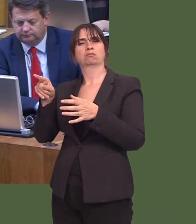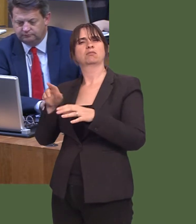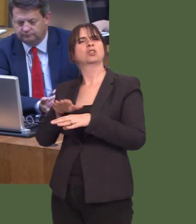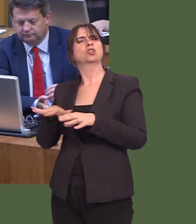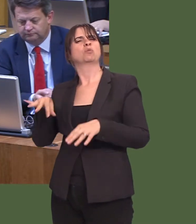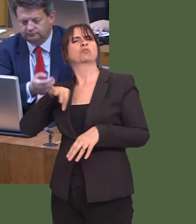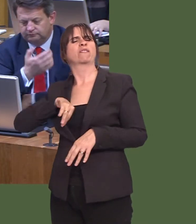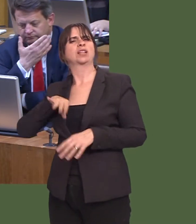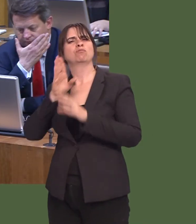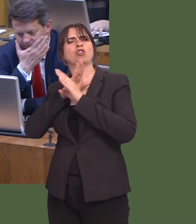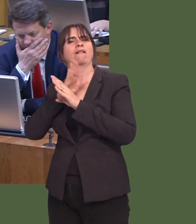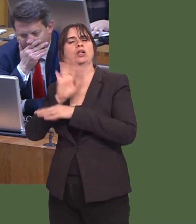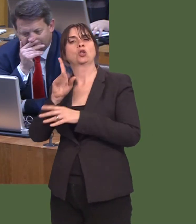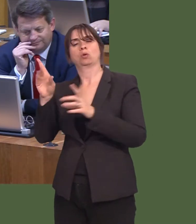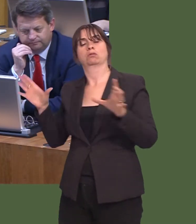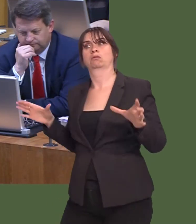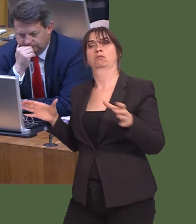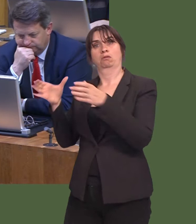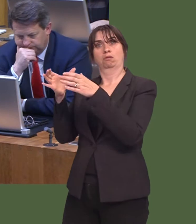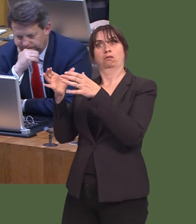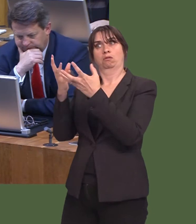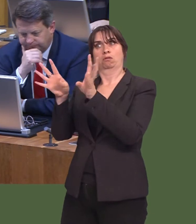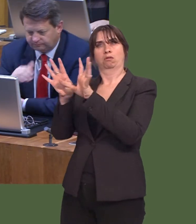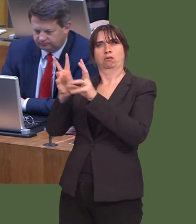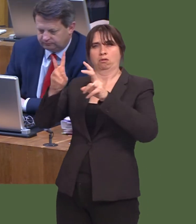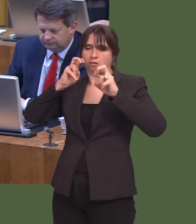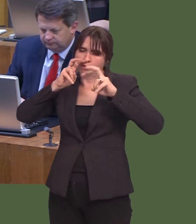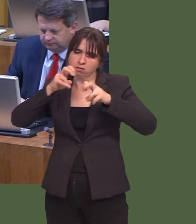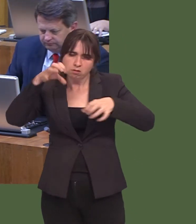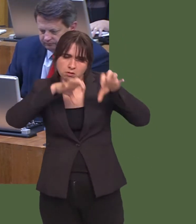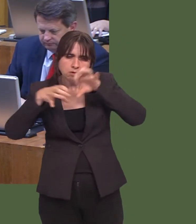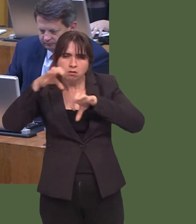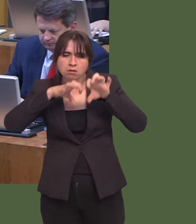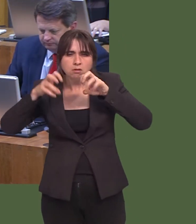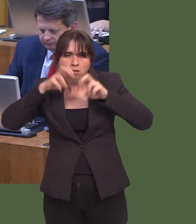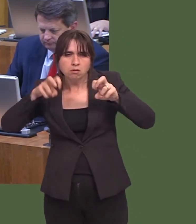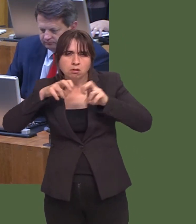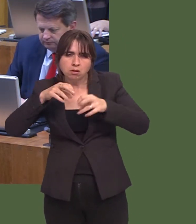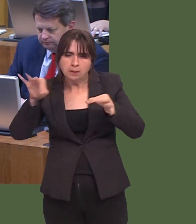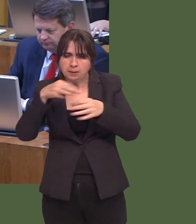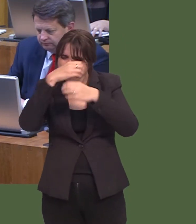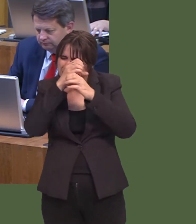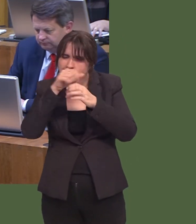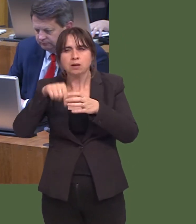institute, is carrying out scientific and research work on behalf of the project board at the moment.